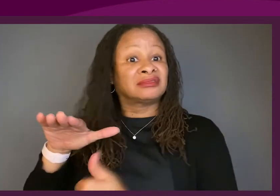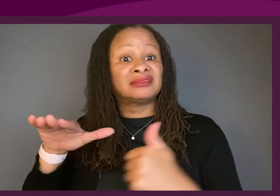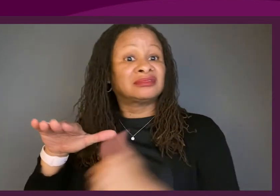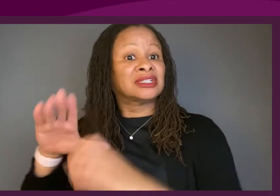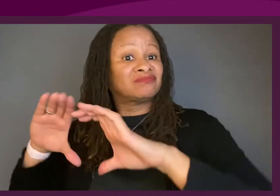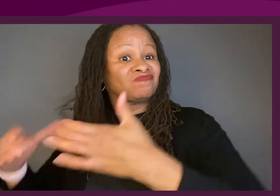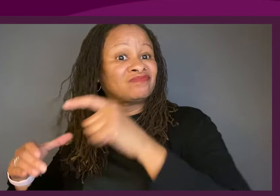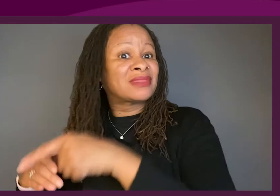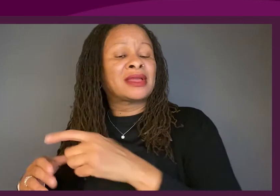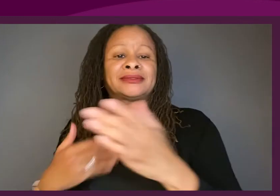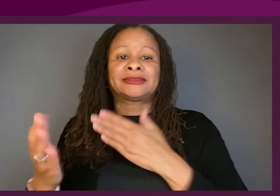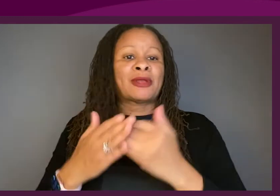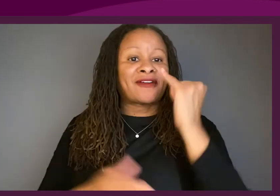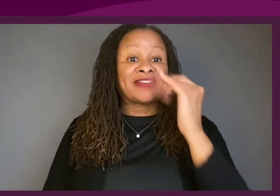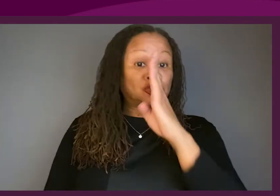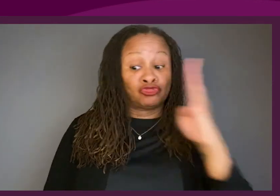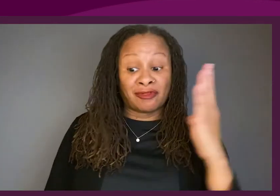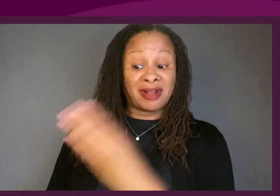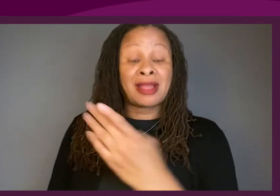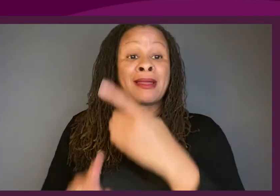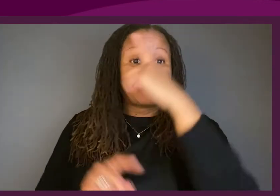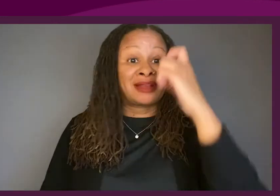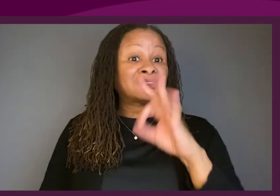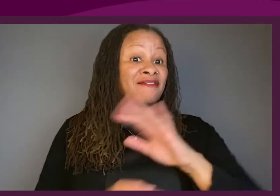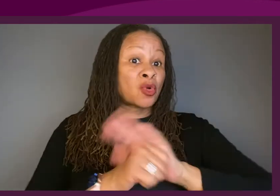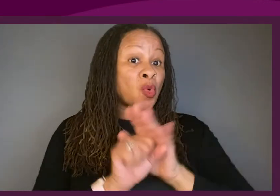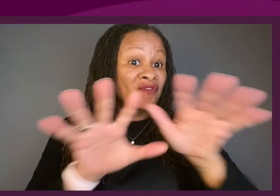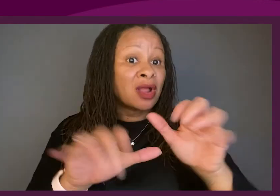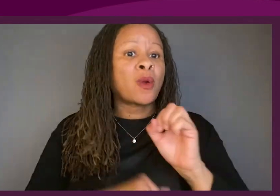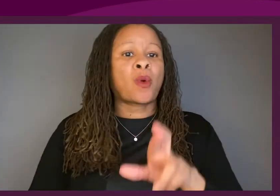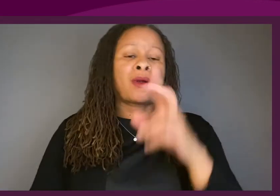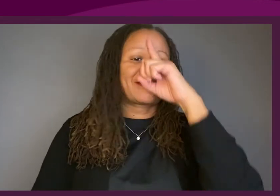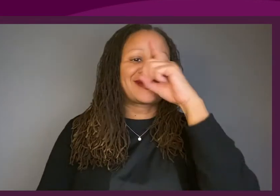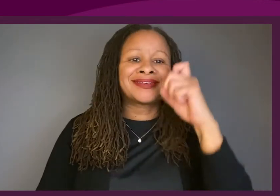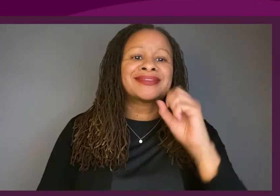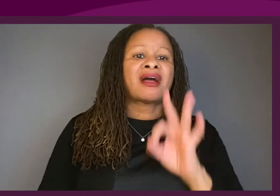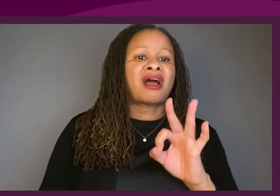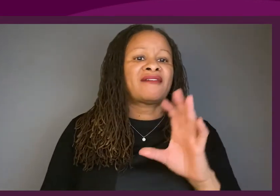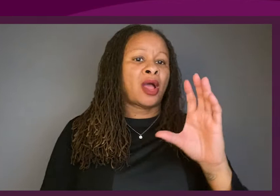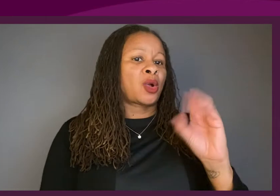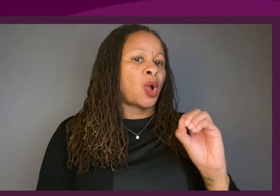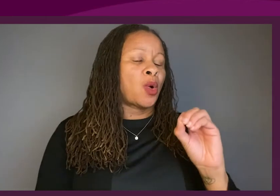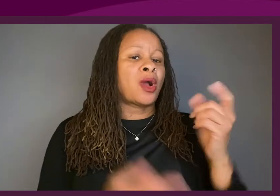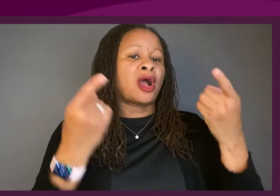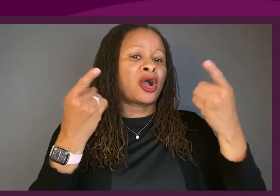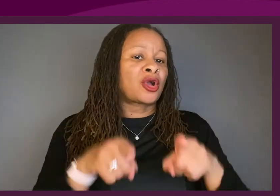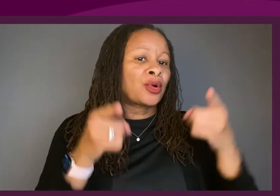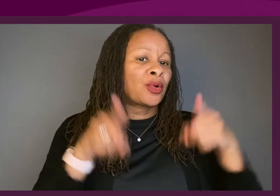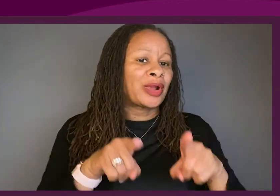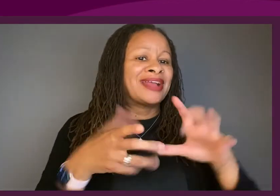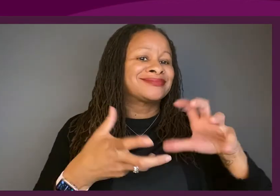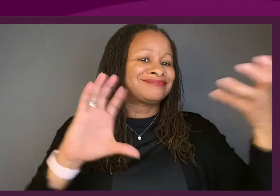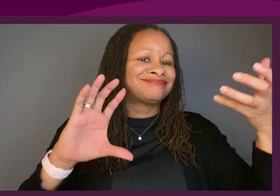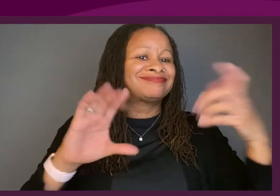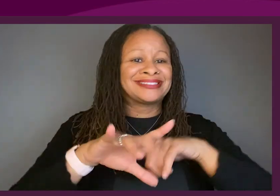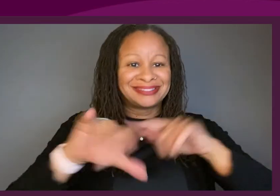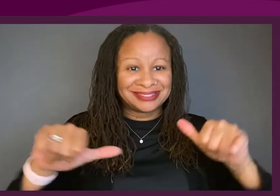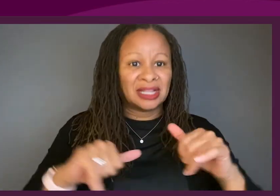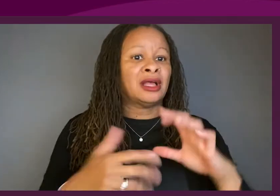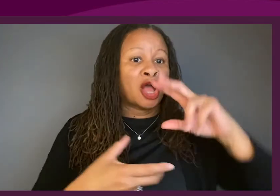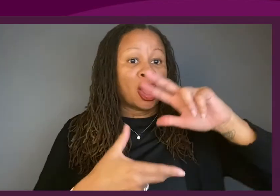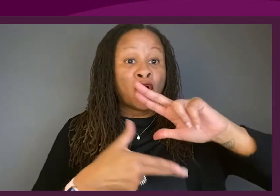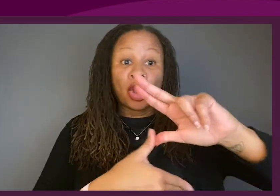it's been because of a co-occurring disaster, a hurricane, a flood, a tornado, a wildfire.